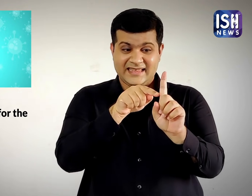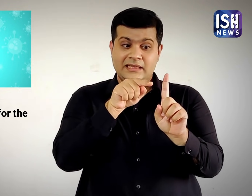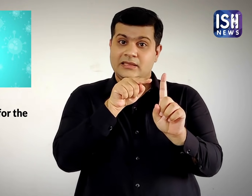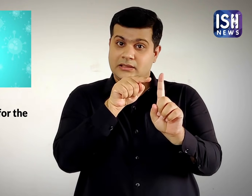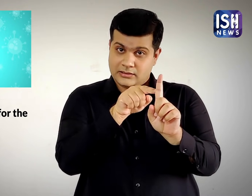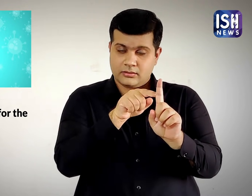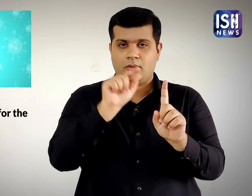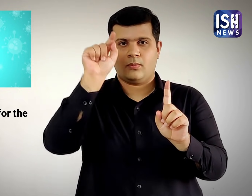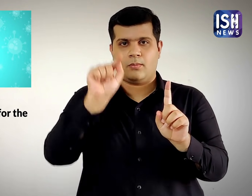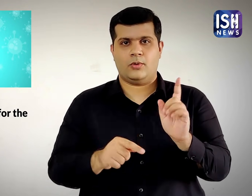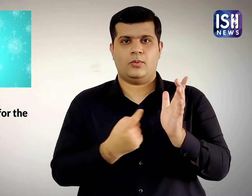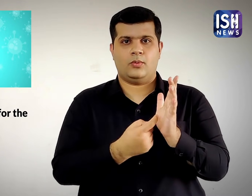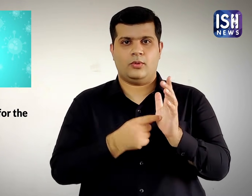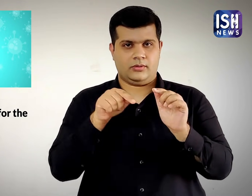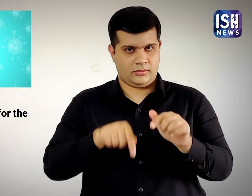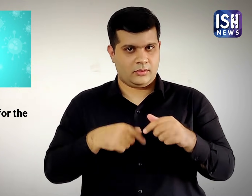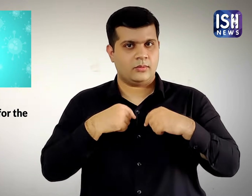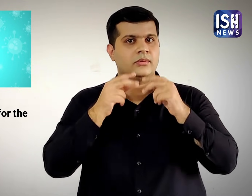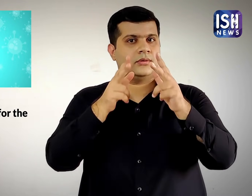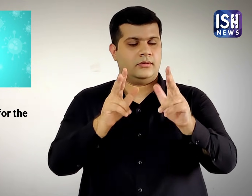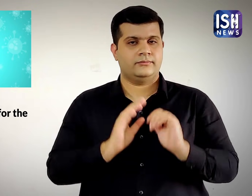Today I will be telling you about these guidelines.